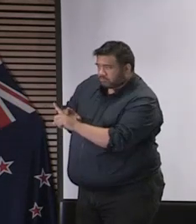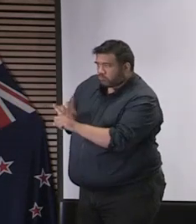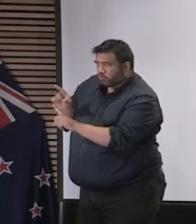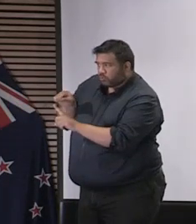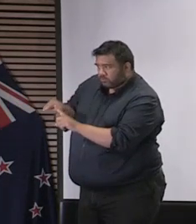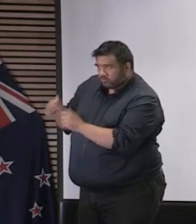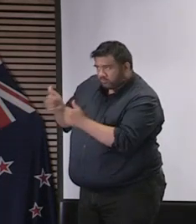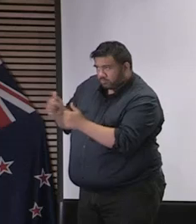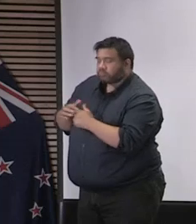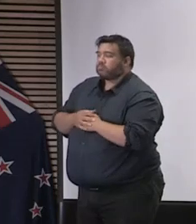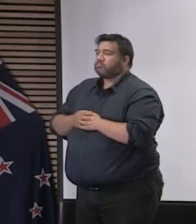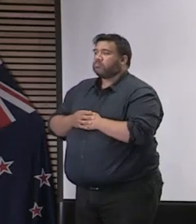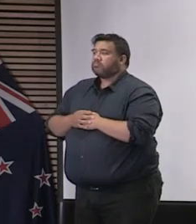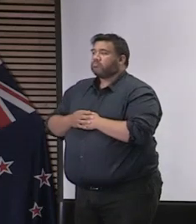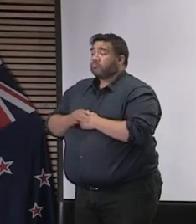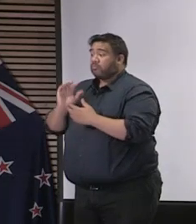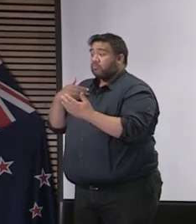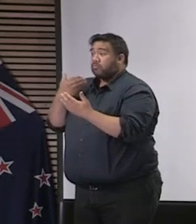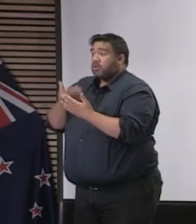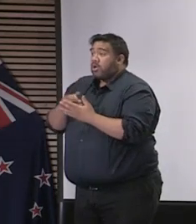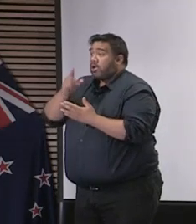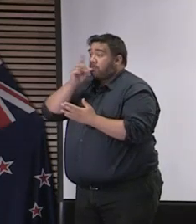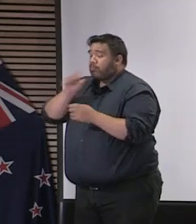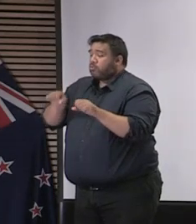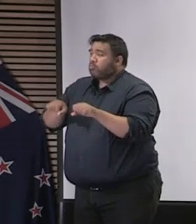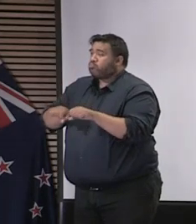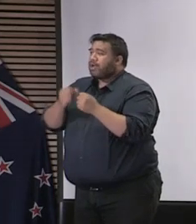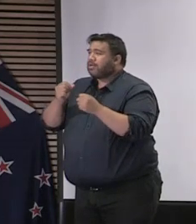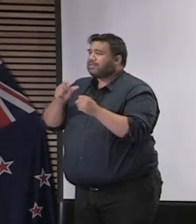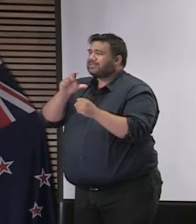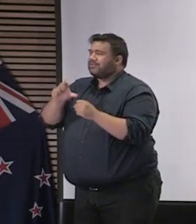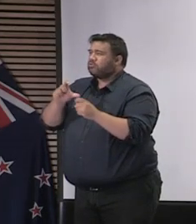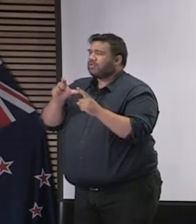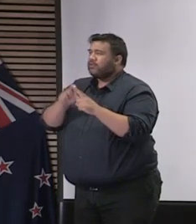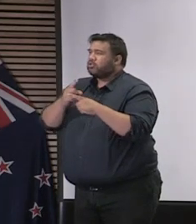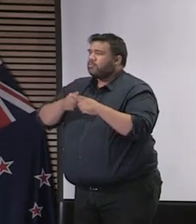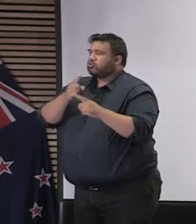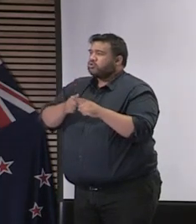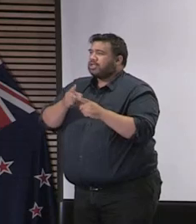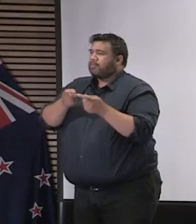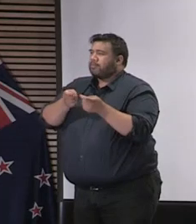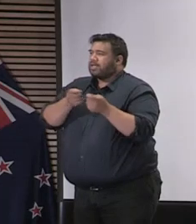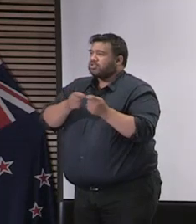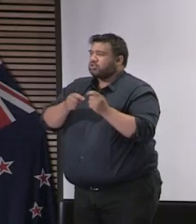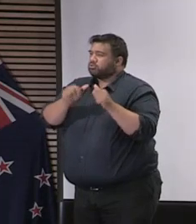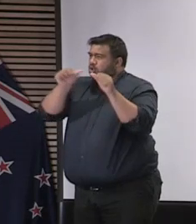legitimate travel. We've